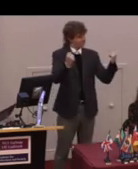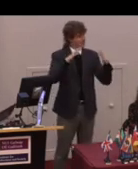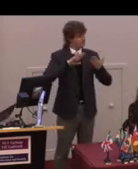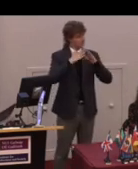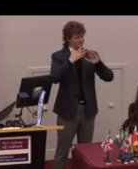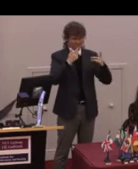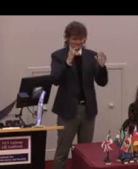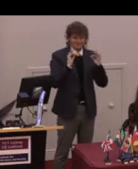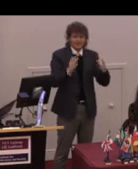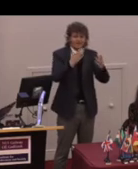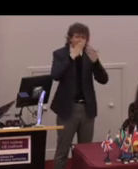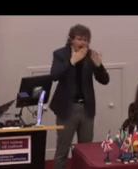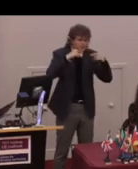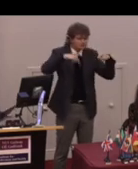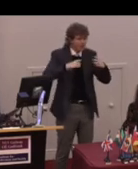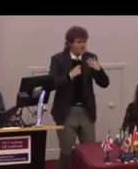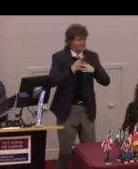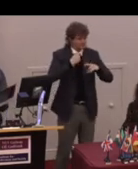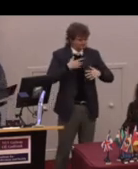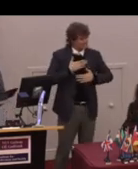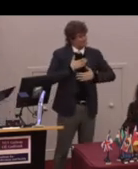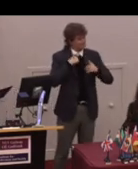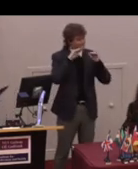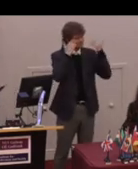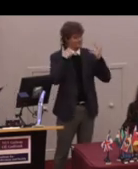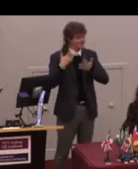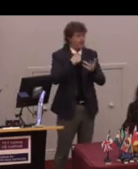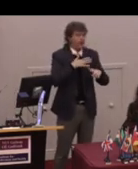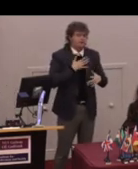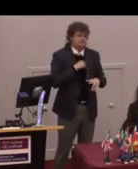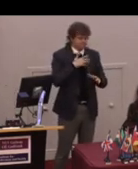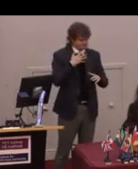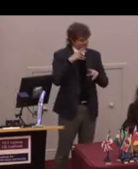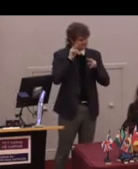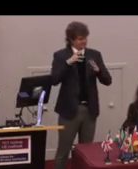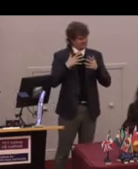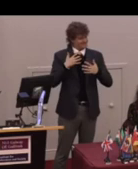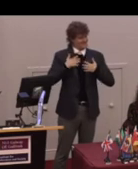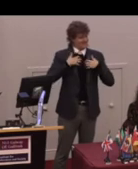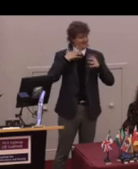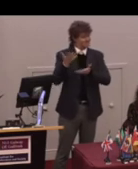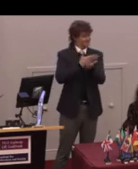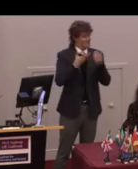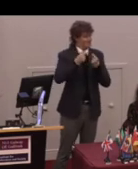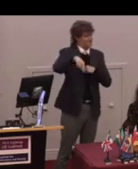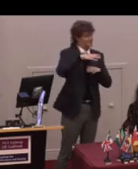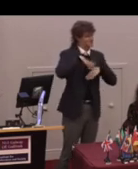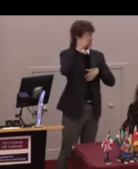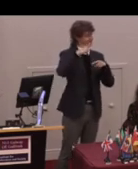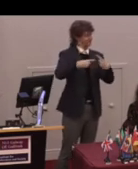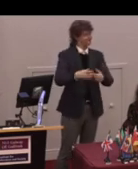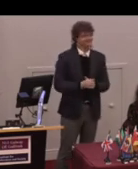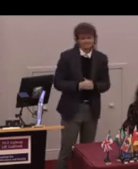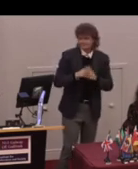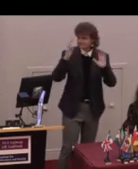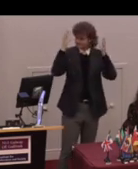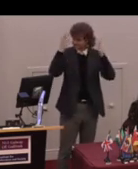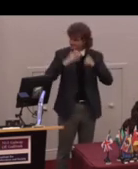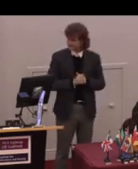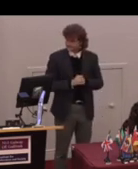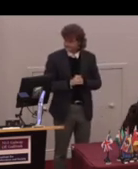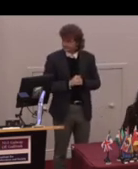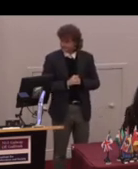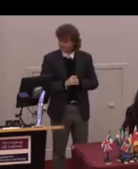all of you personally. example thank you so much Shivangi, that was really